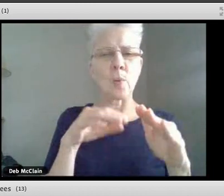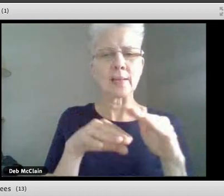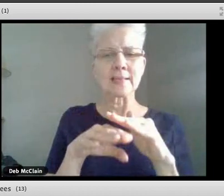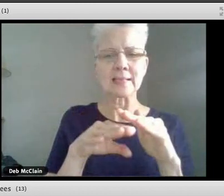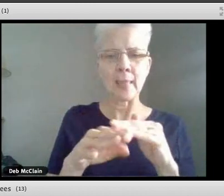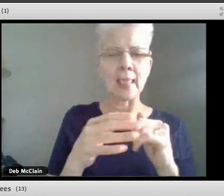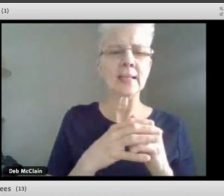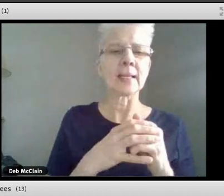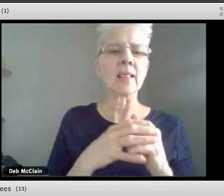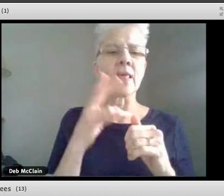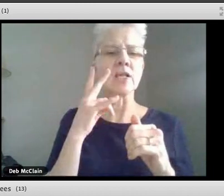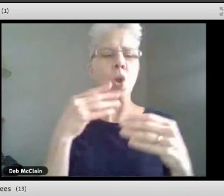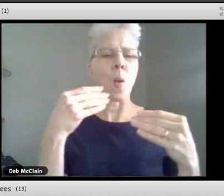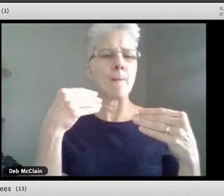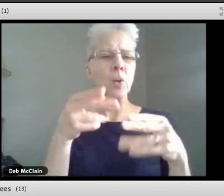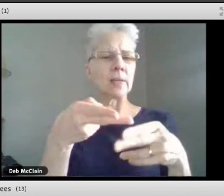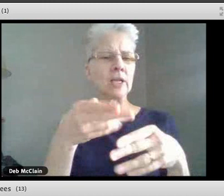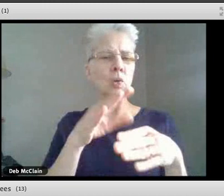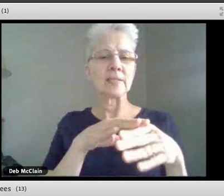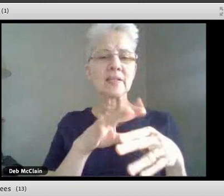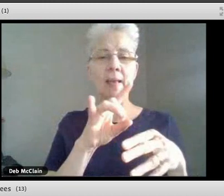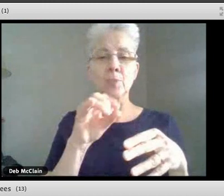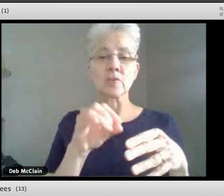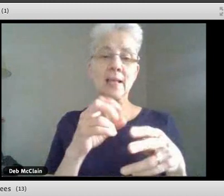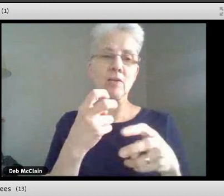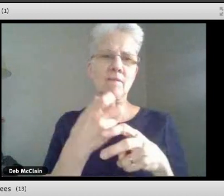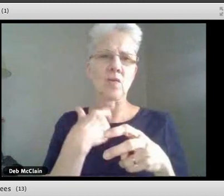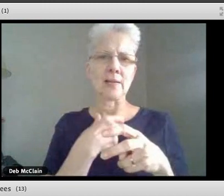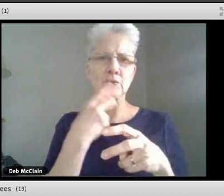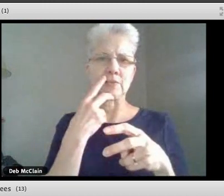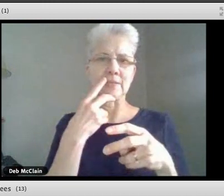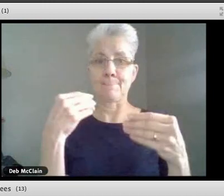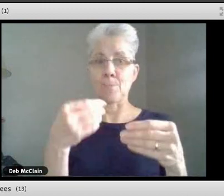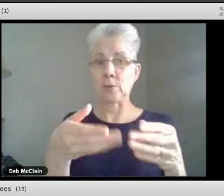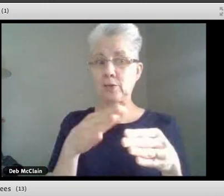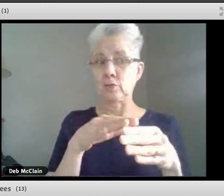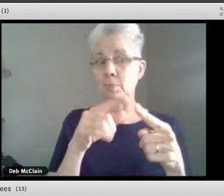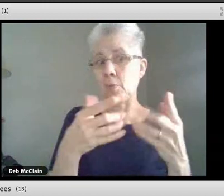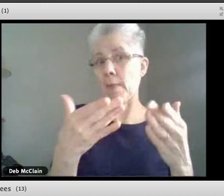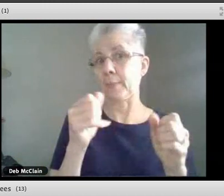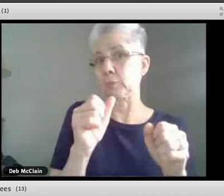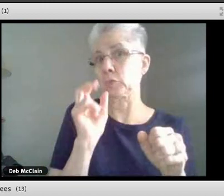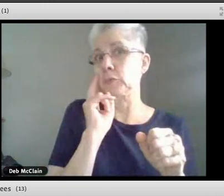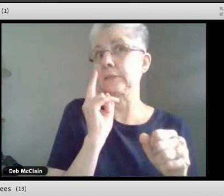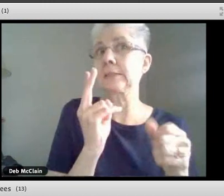Now, it's hard for us to see a market increase, but we might be able to see more users on our site,